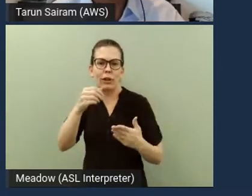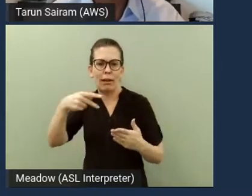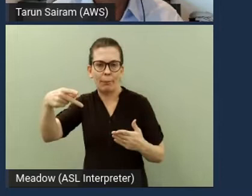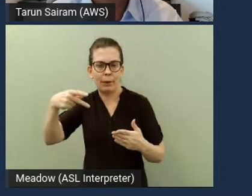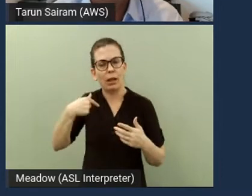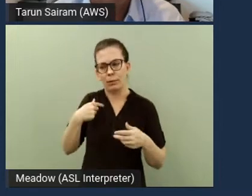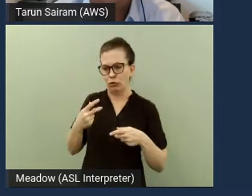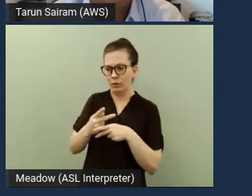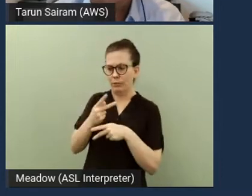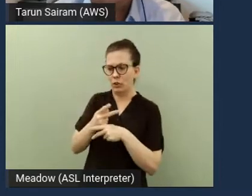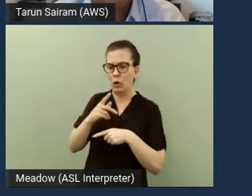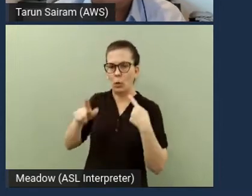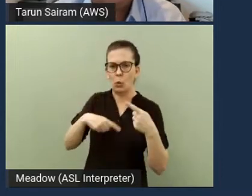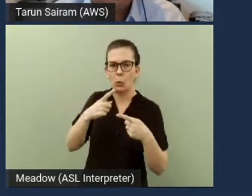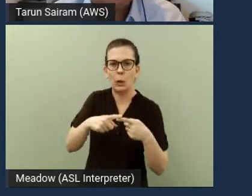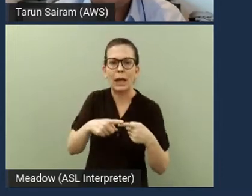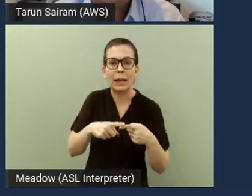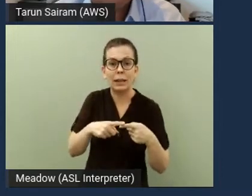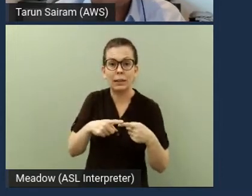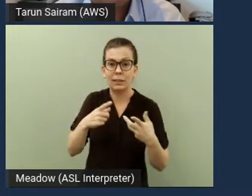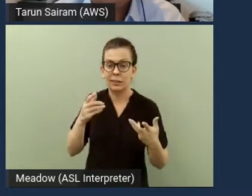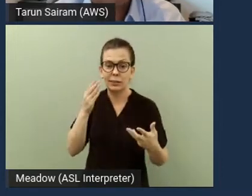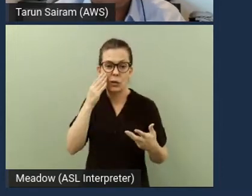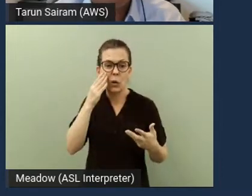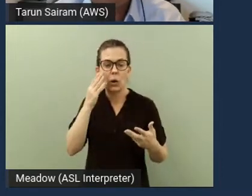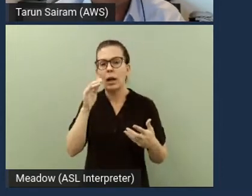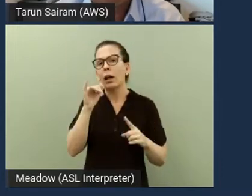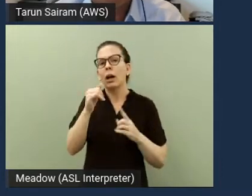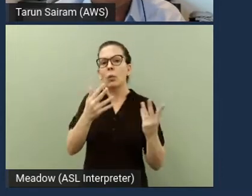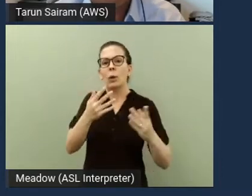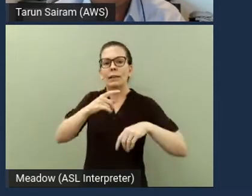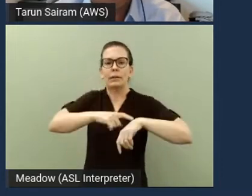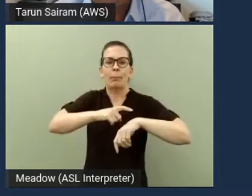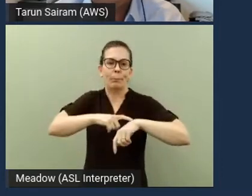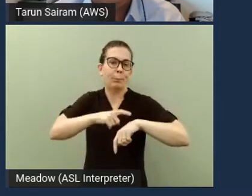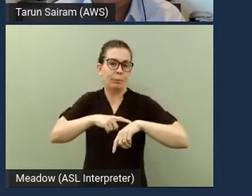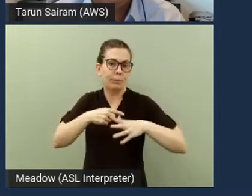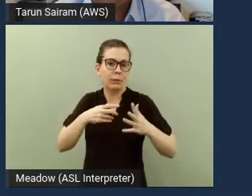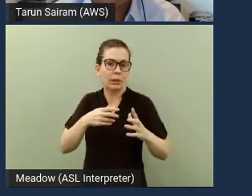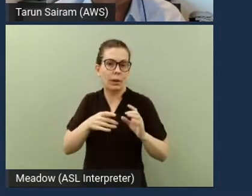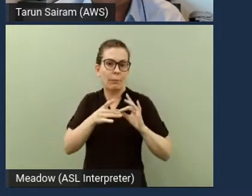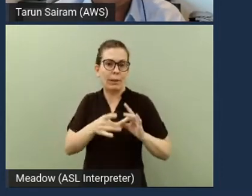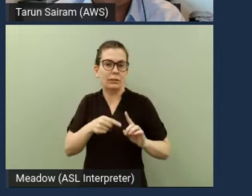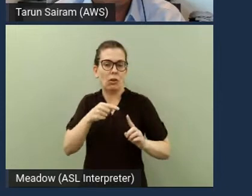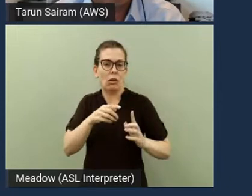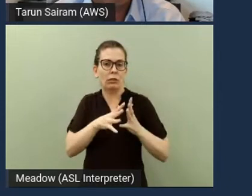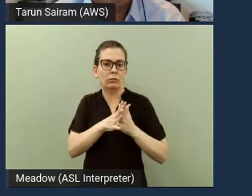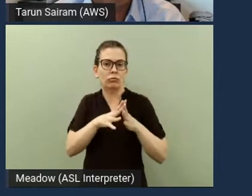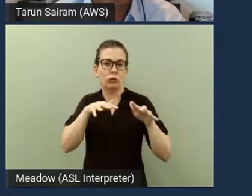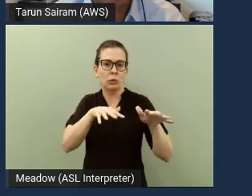out when, what the wait time is gonna be based off of, traffic and things like that?